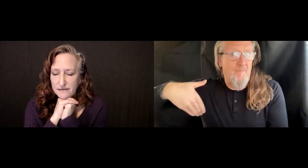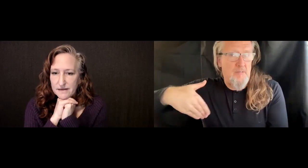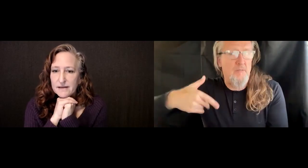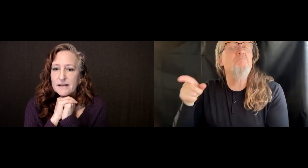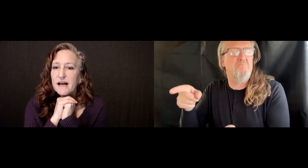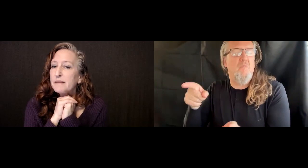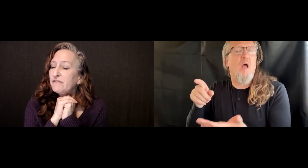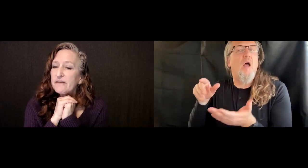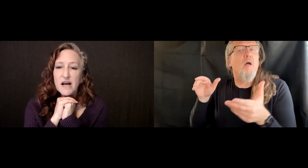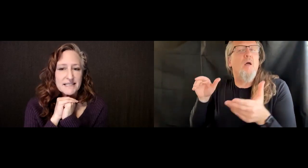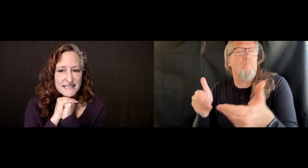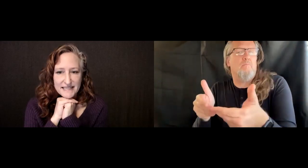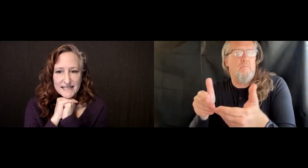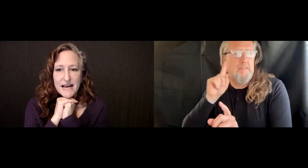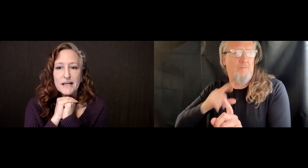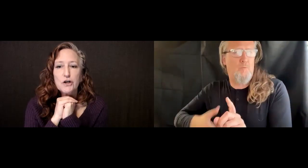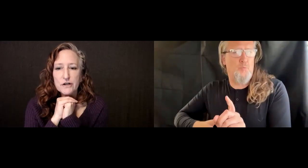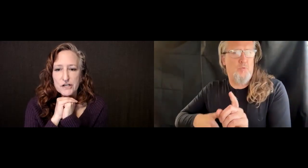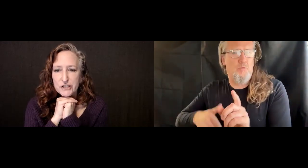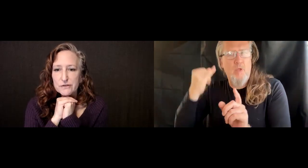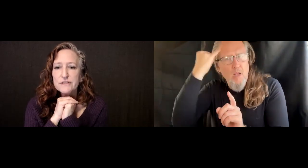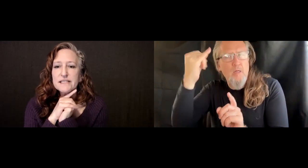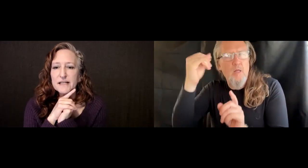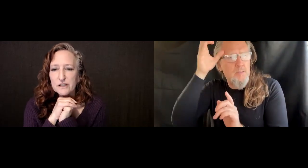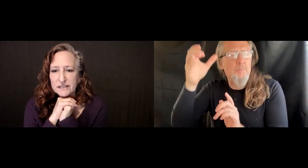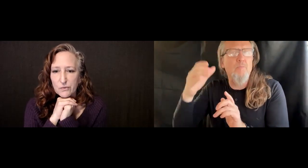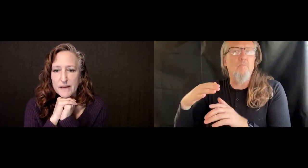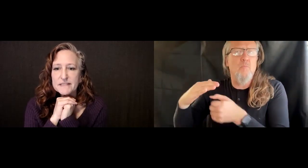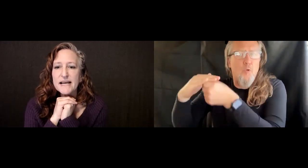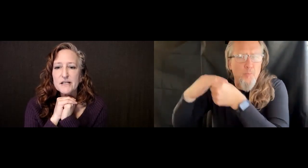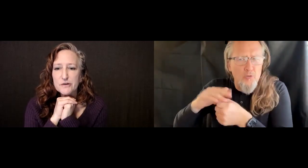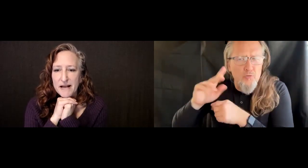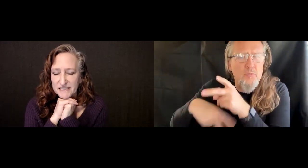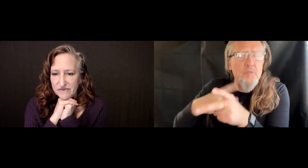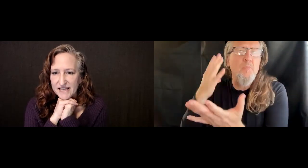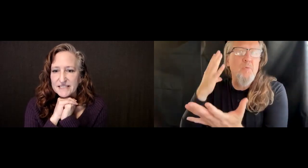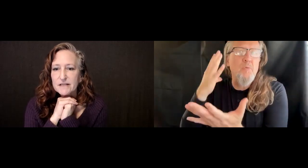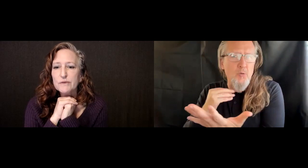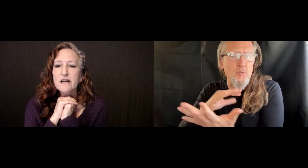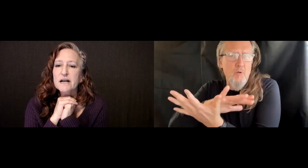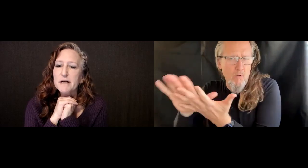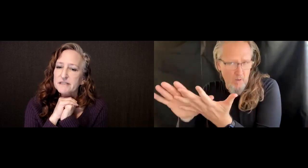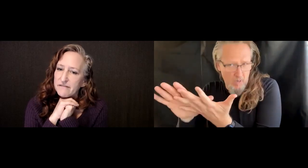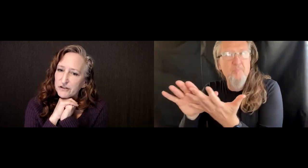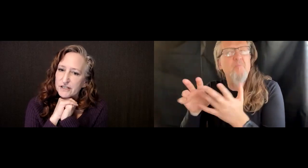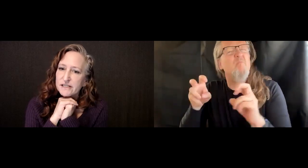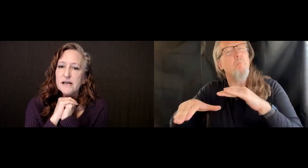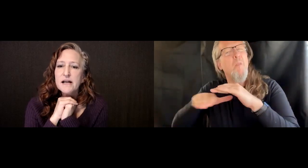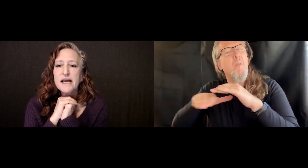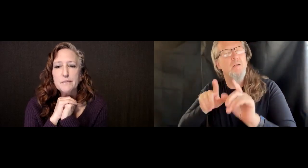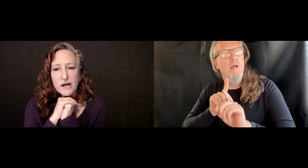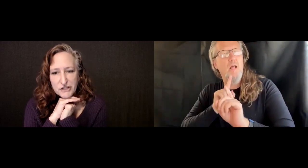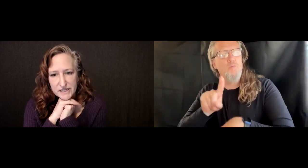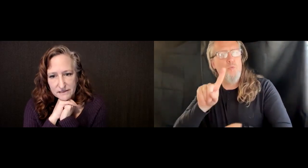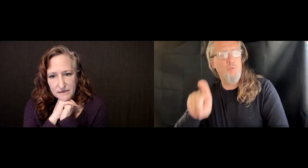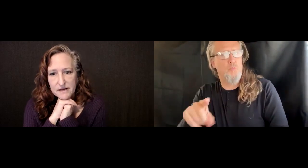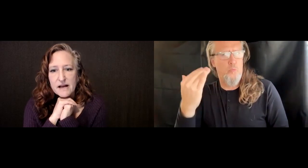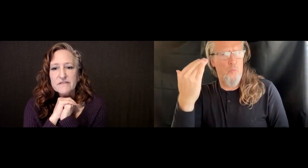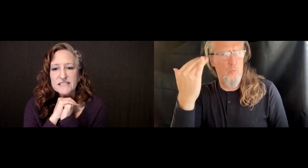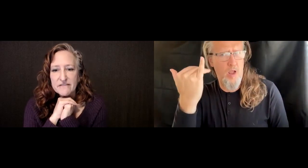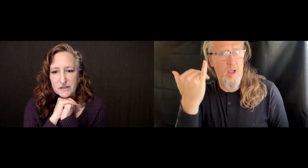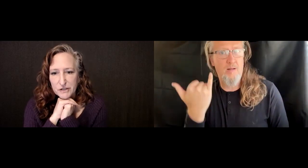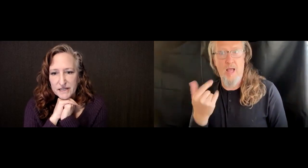If you have not seen it, I encourage you to take a look at the website under past events, and we talk about deafhood and oppression of the deaf community.